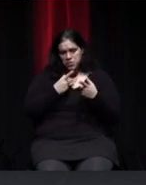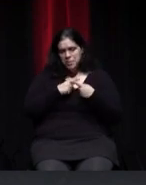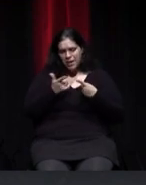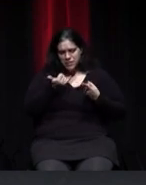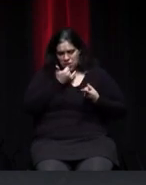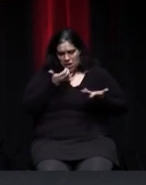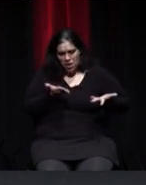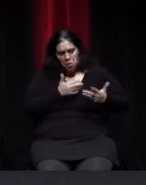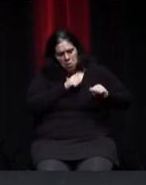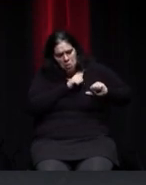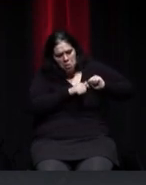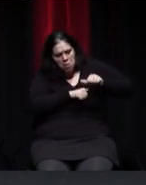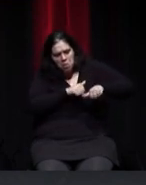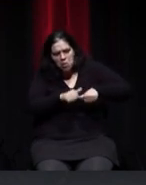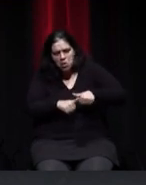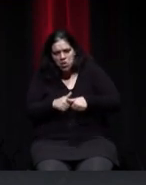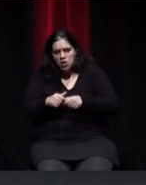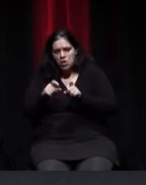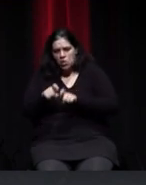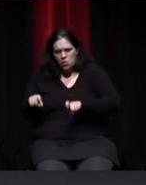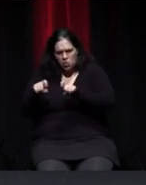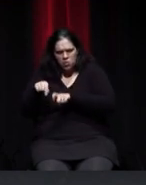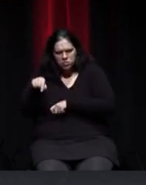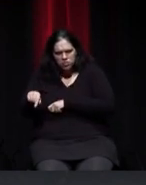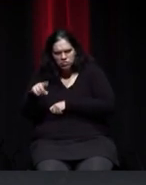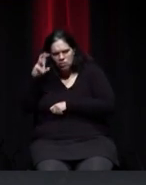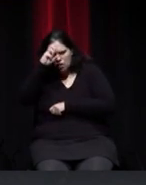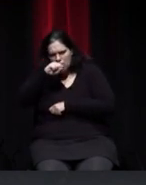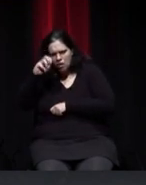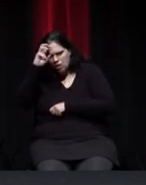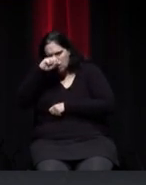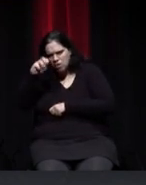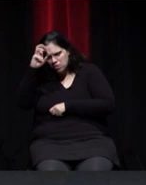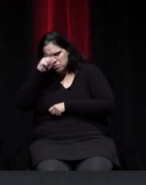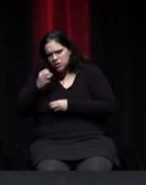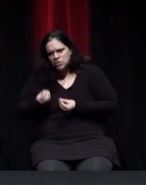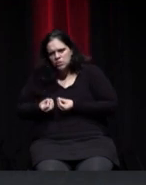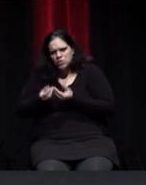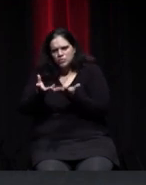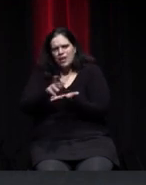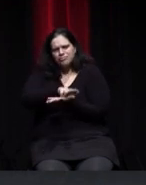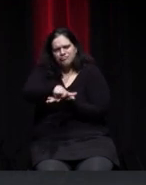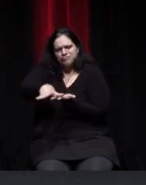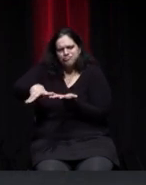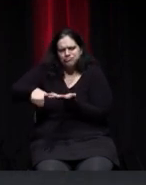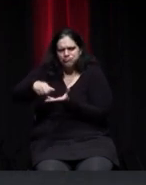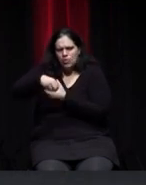is that artificial intelligence goes on learning to offer every kind of content automated,